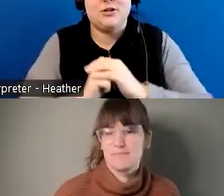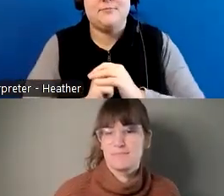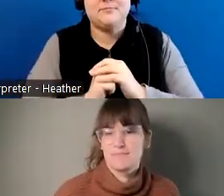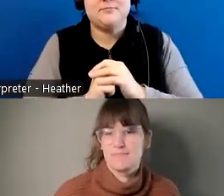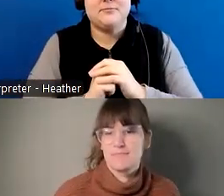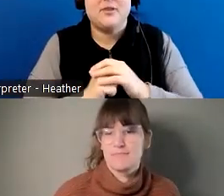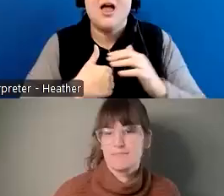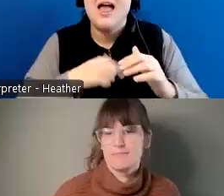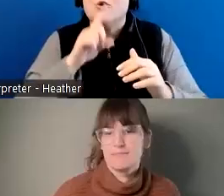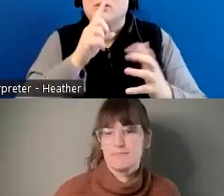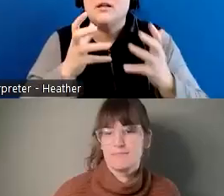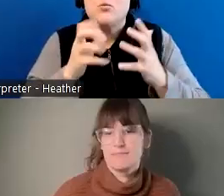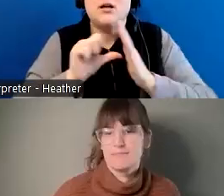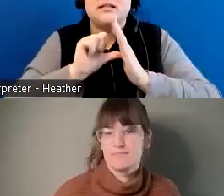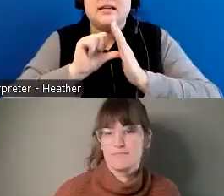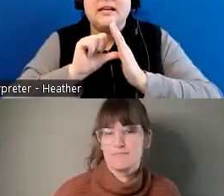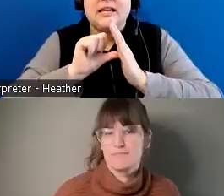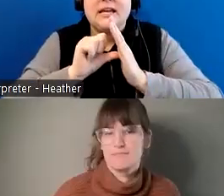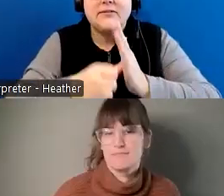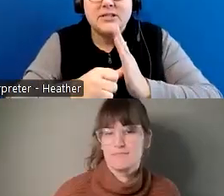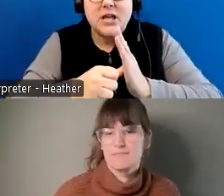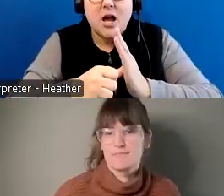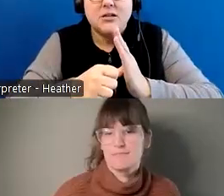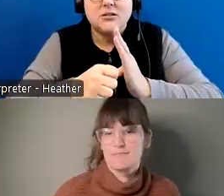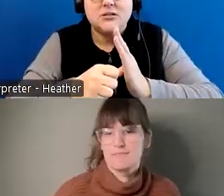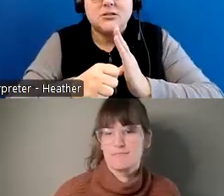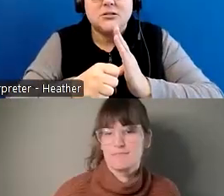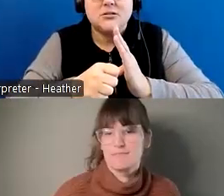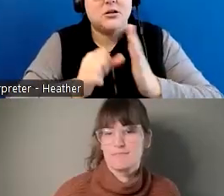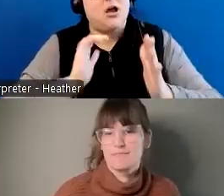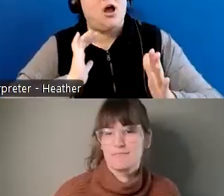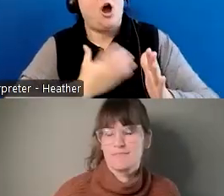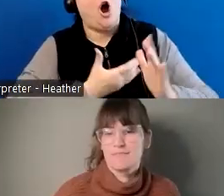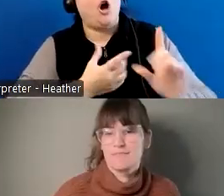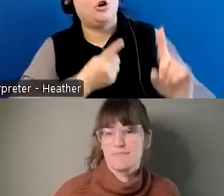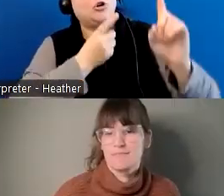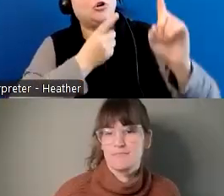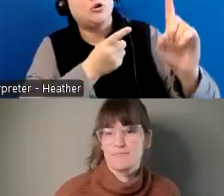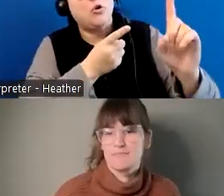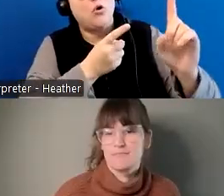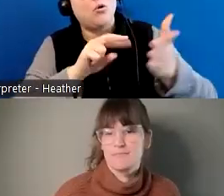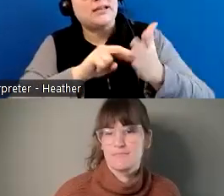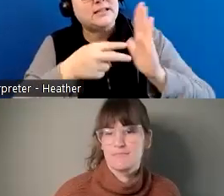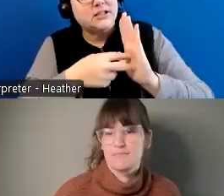really highlight as I mentioned at the beginning our intentionality is to provide evidence-based